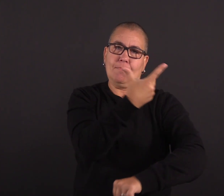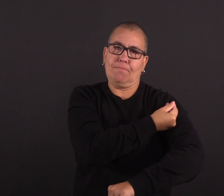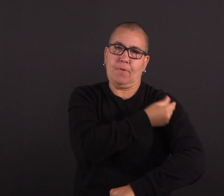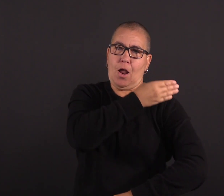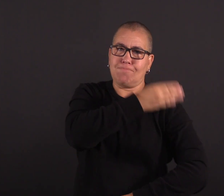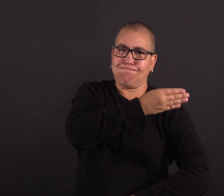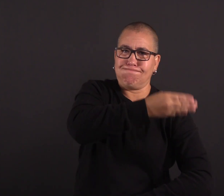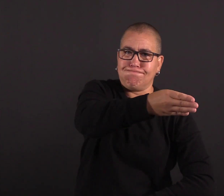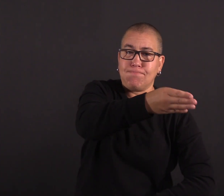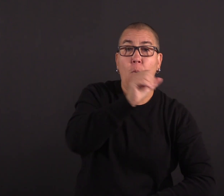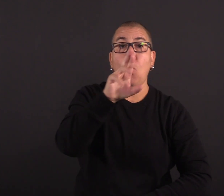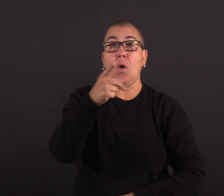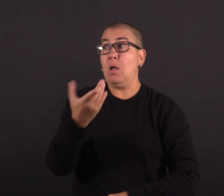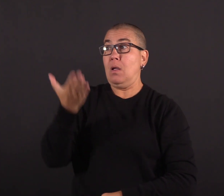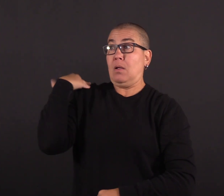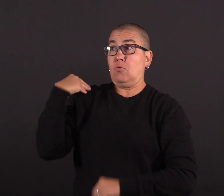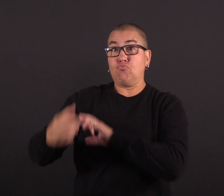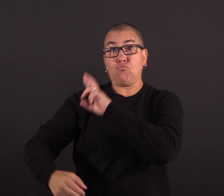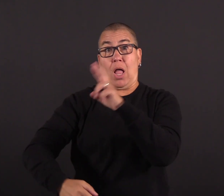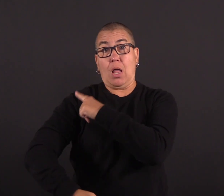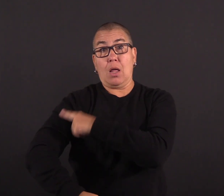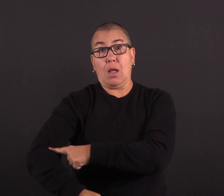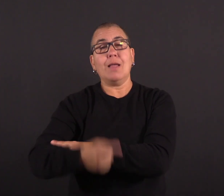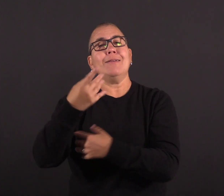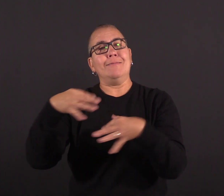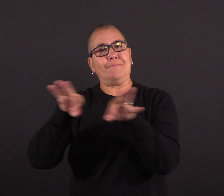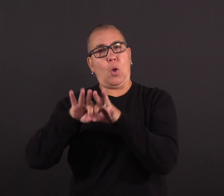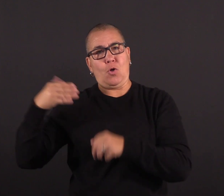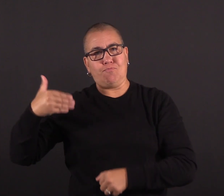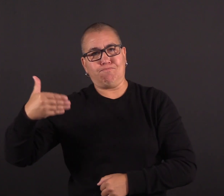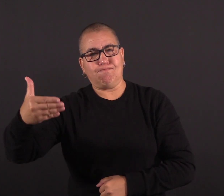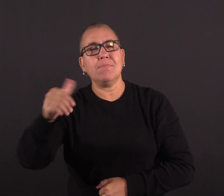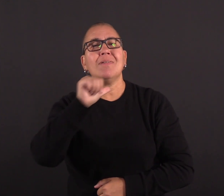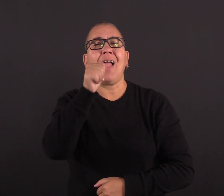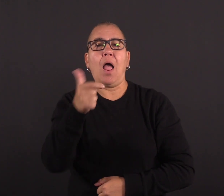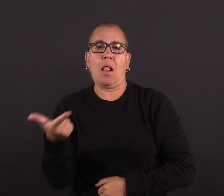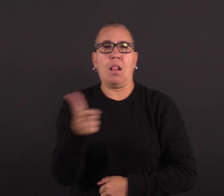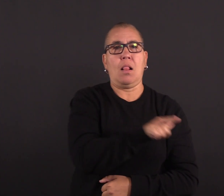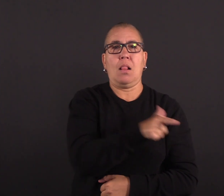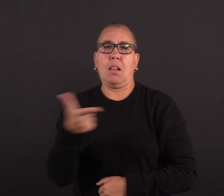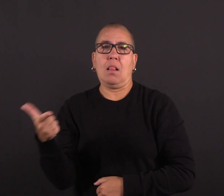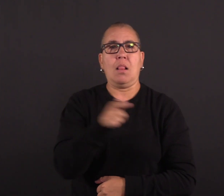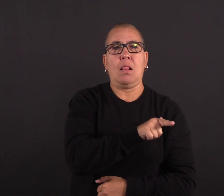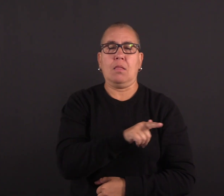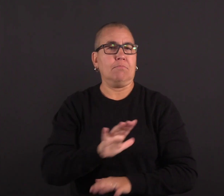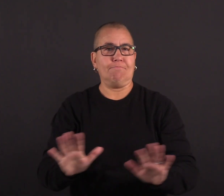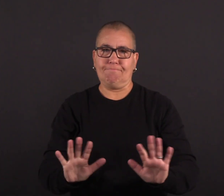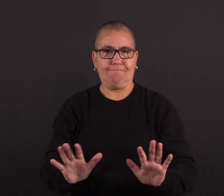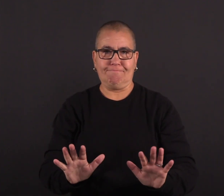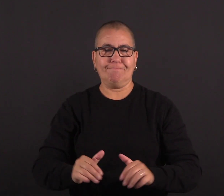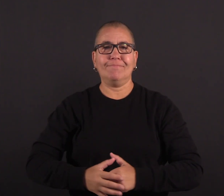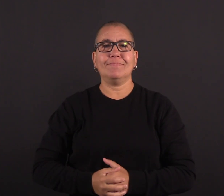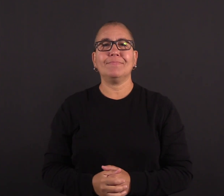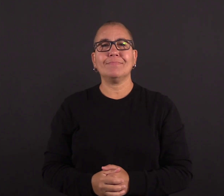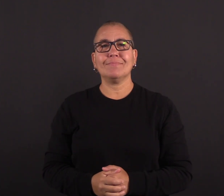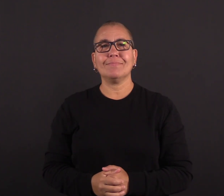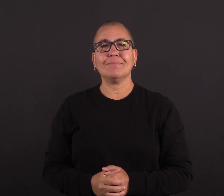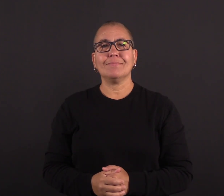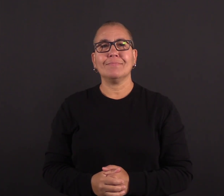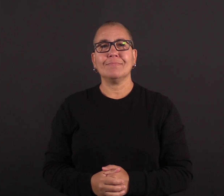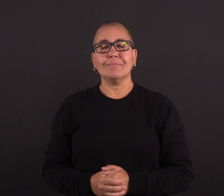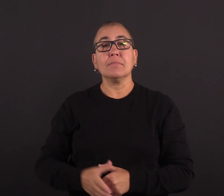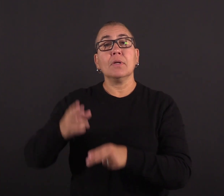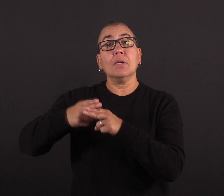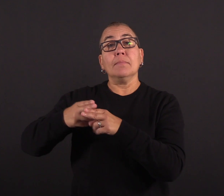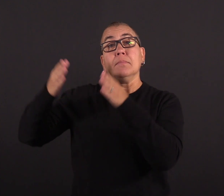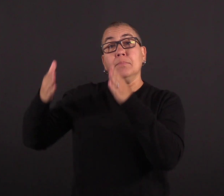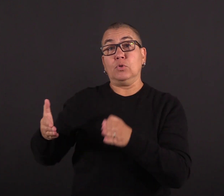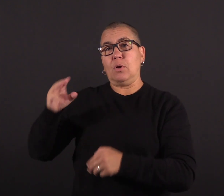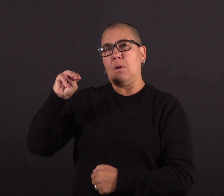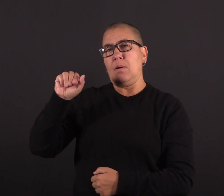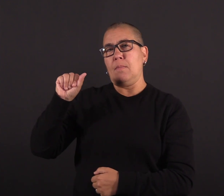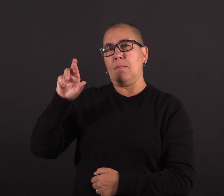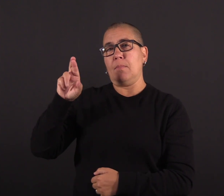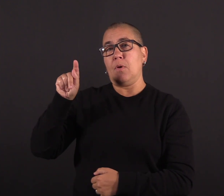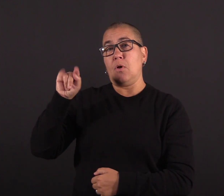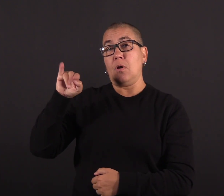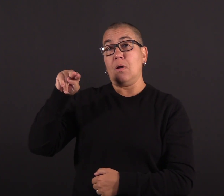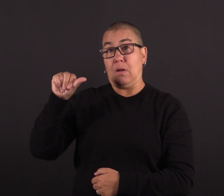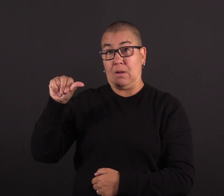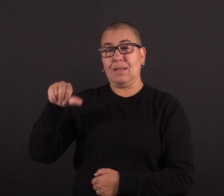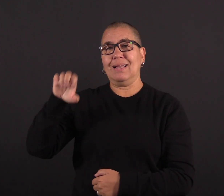that nobody before has thought to ask it," study coauthor Martina Sester, a biologist